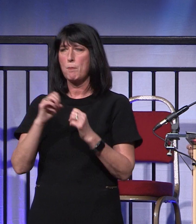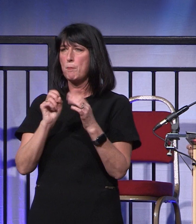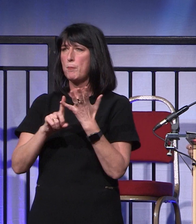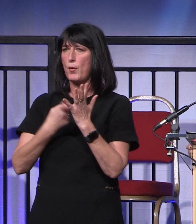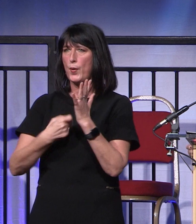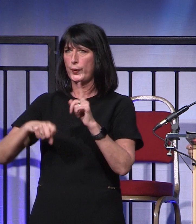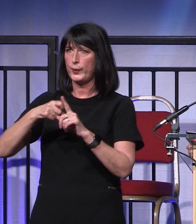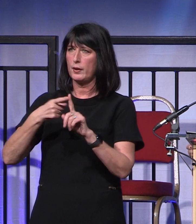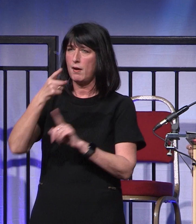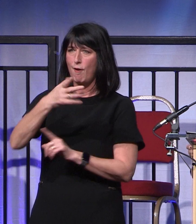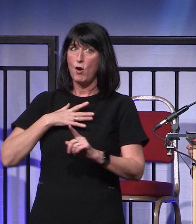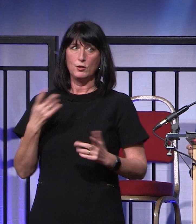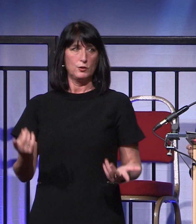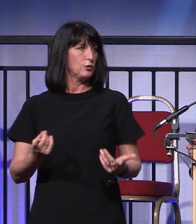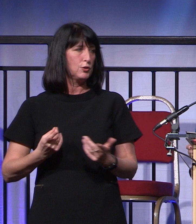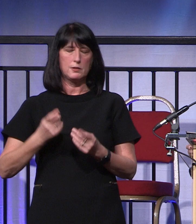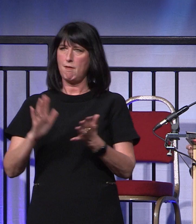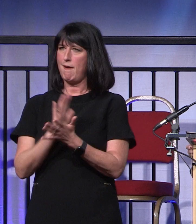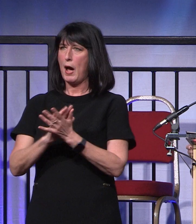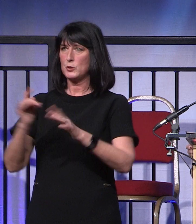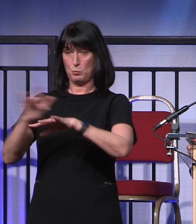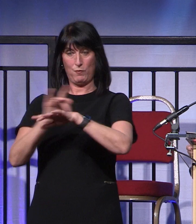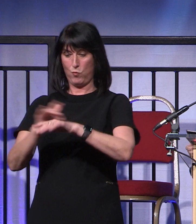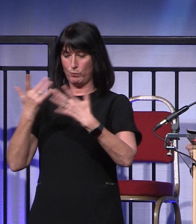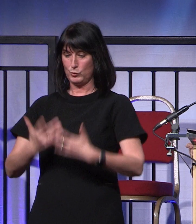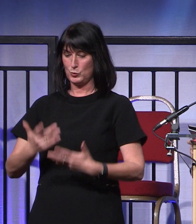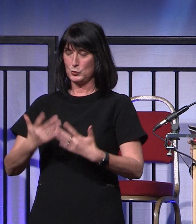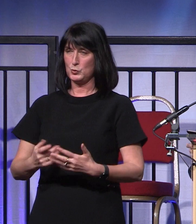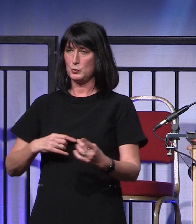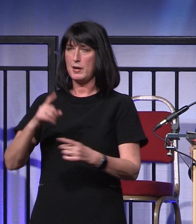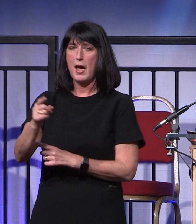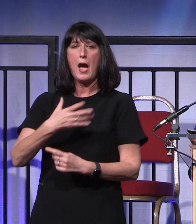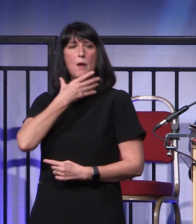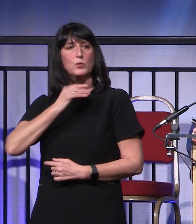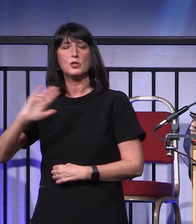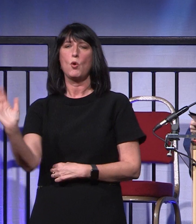wishes all graduates good luck for the future